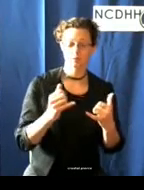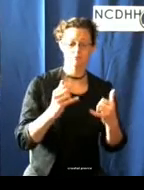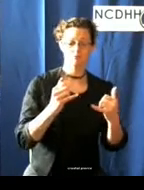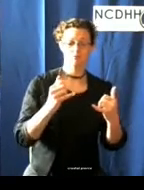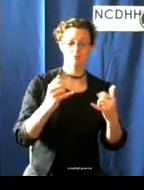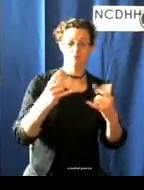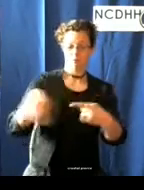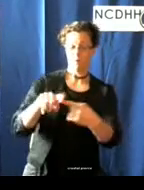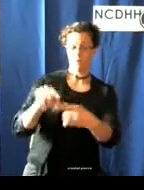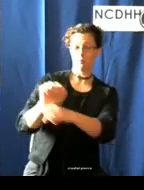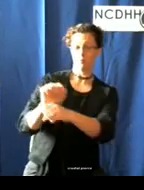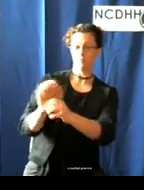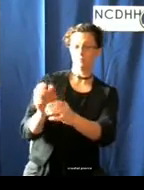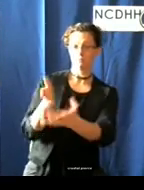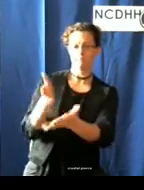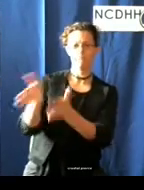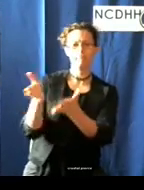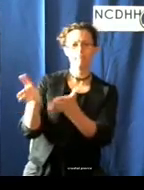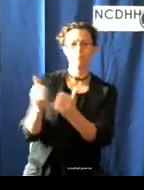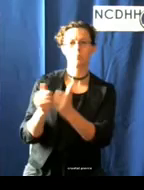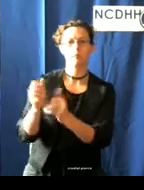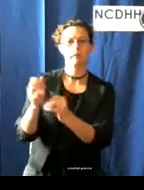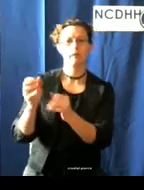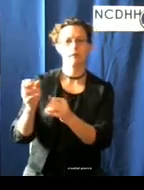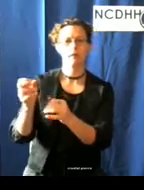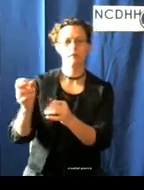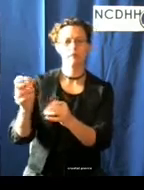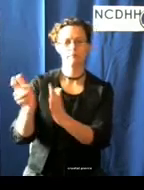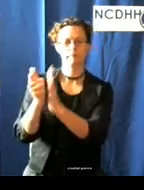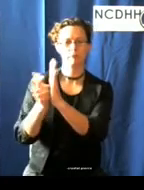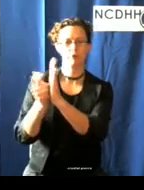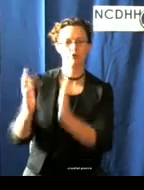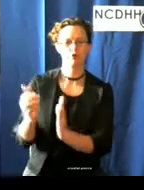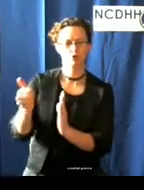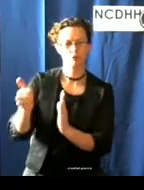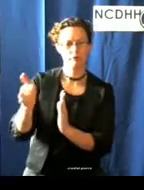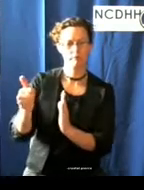AND THEN THERE IS ANOTHER THIRD IS THE USE OF EFFECTIVE COMMUNICATION